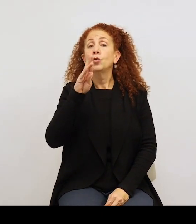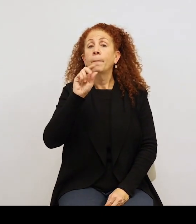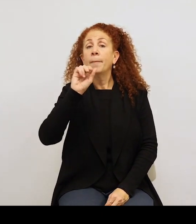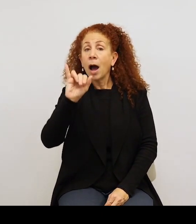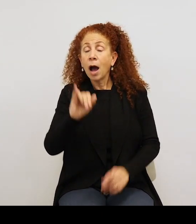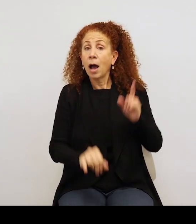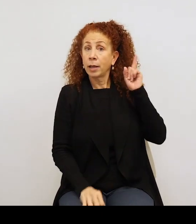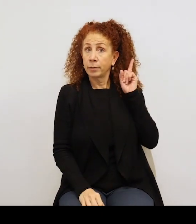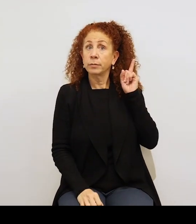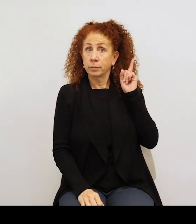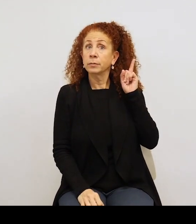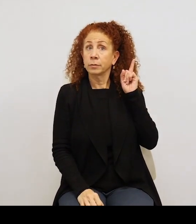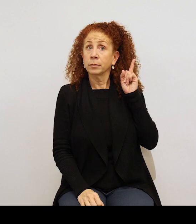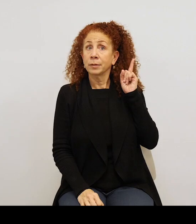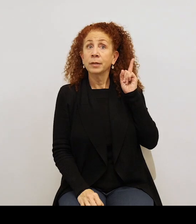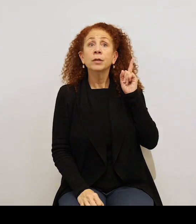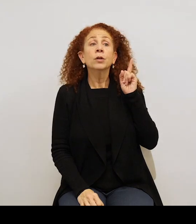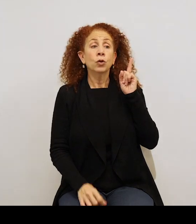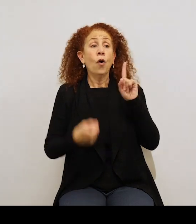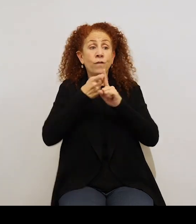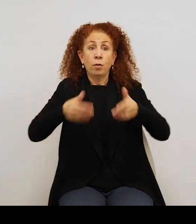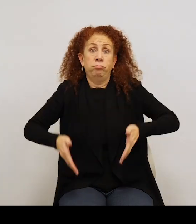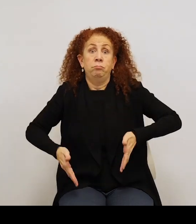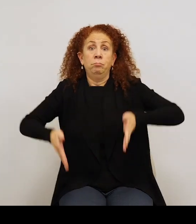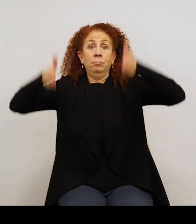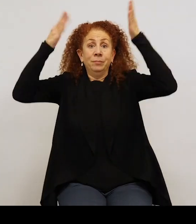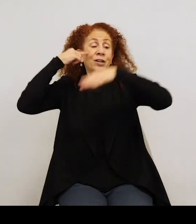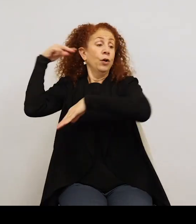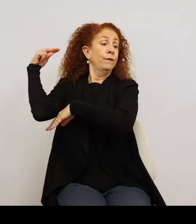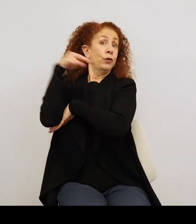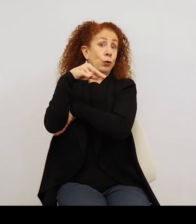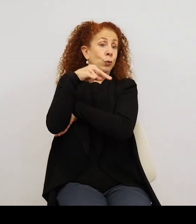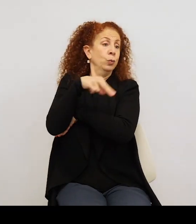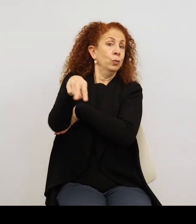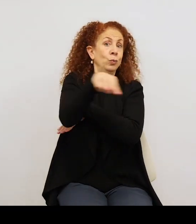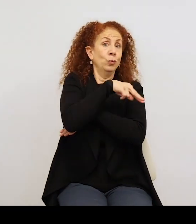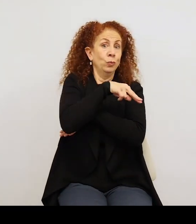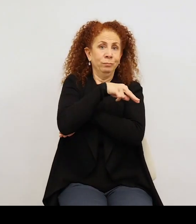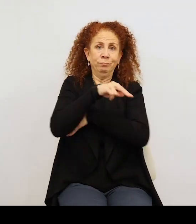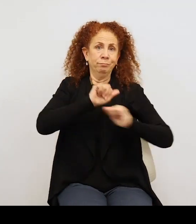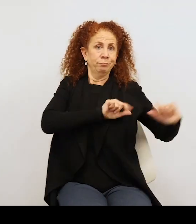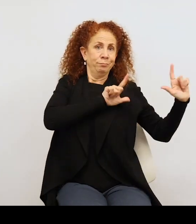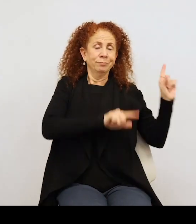This is a view from the Burj Khalifa going down.